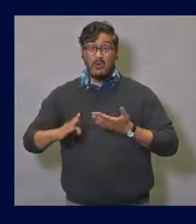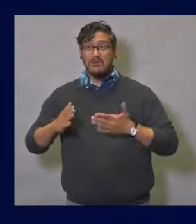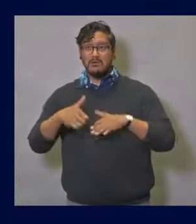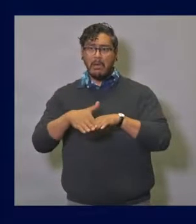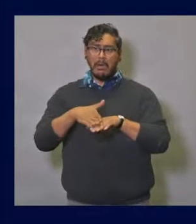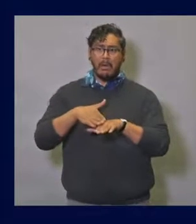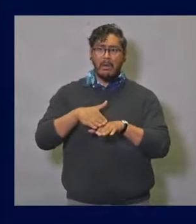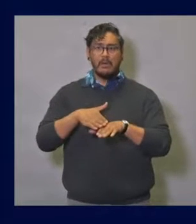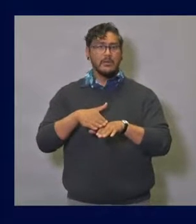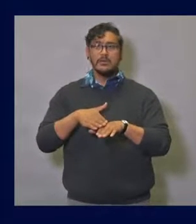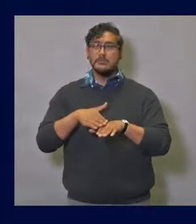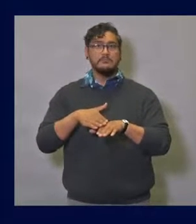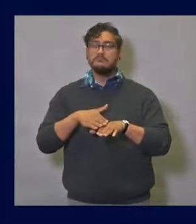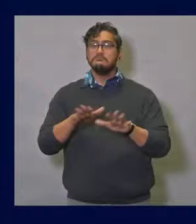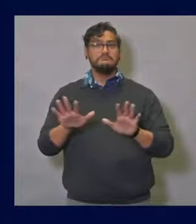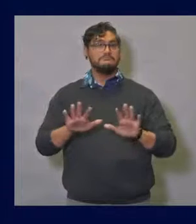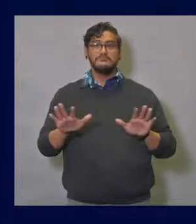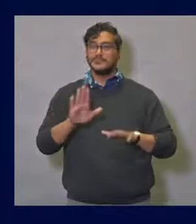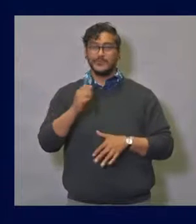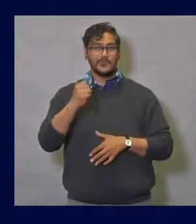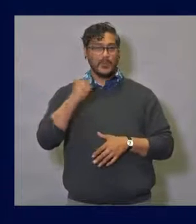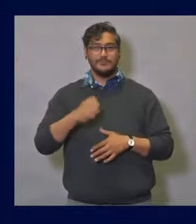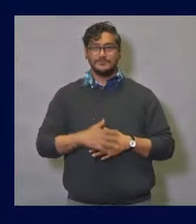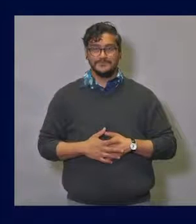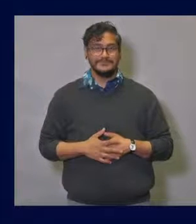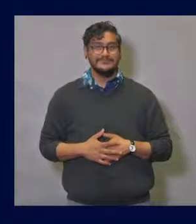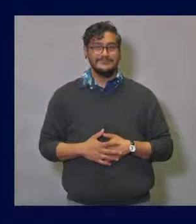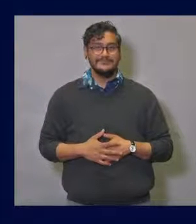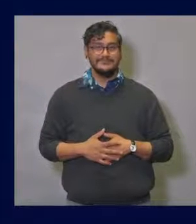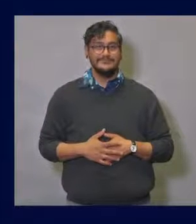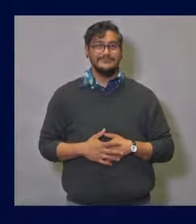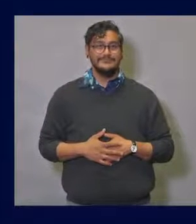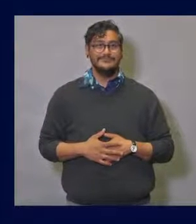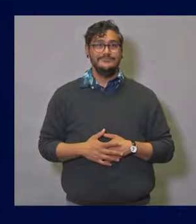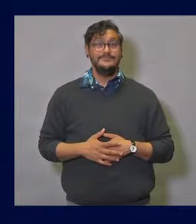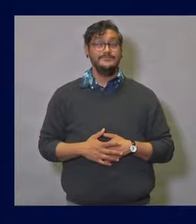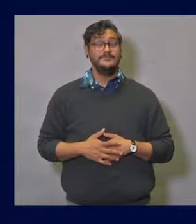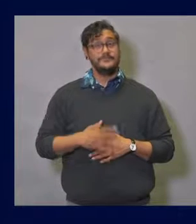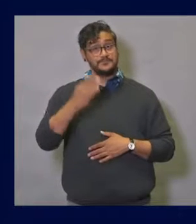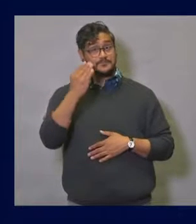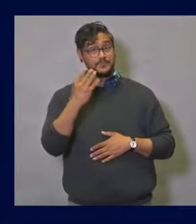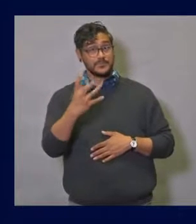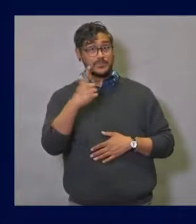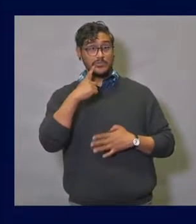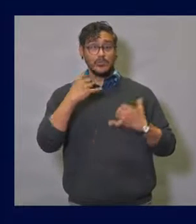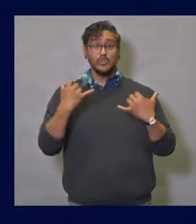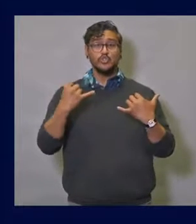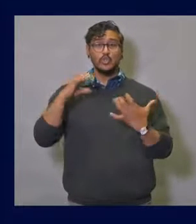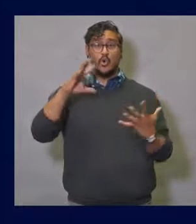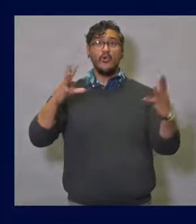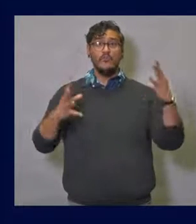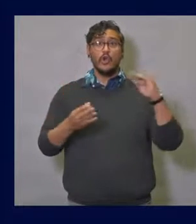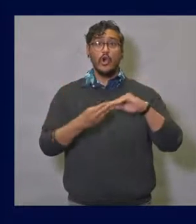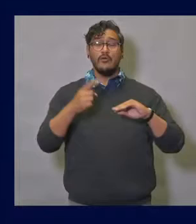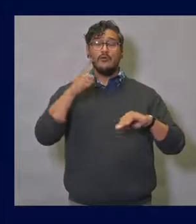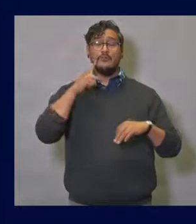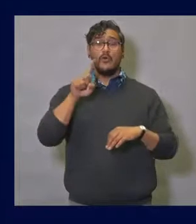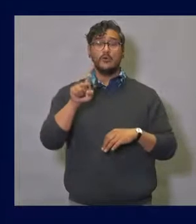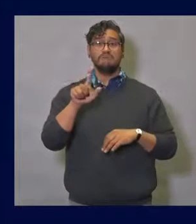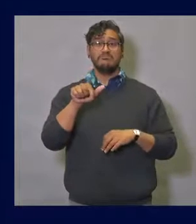BE INTERRUPTED OR DISRUPTED.